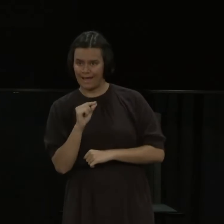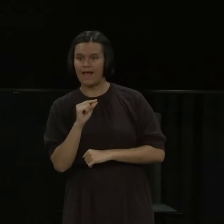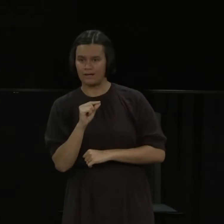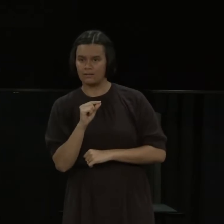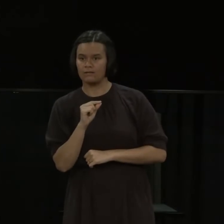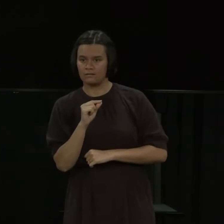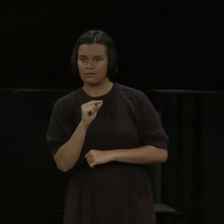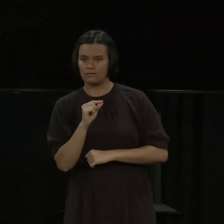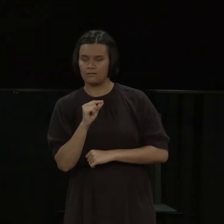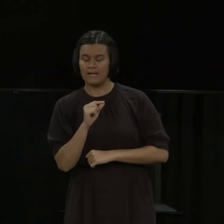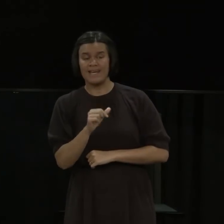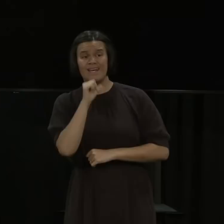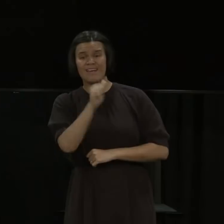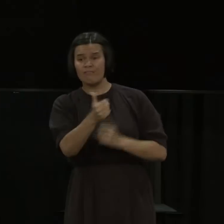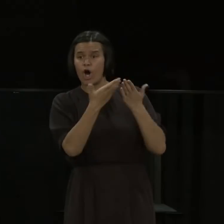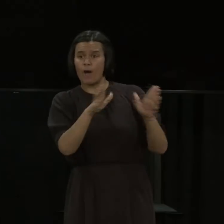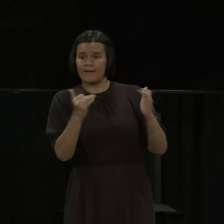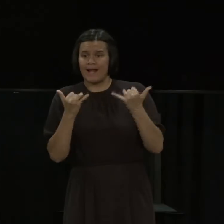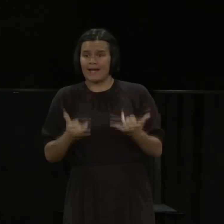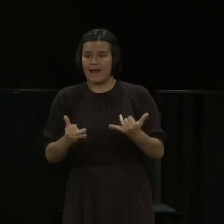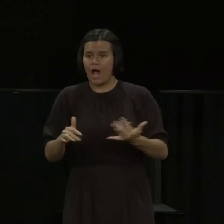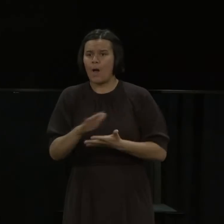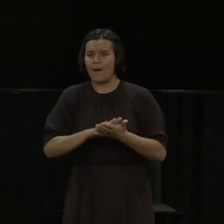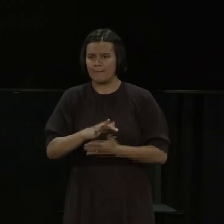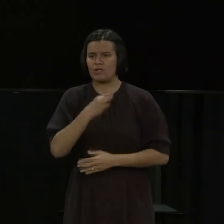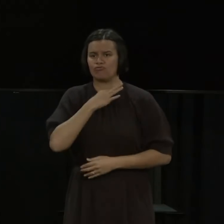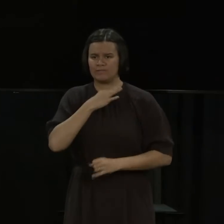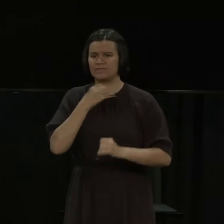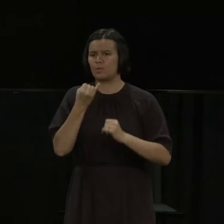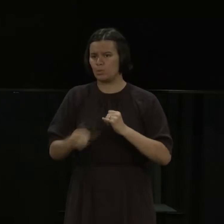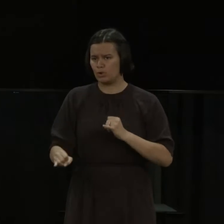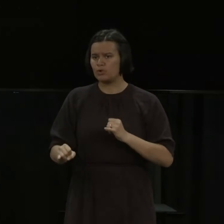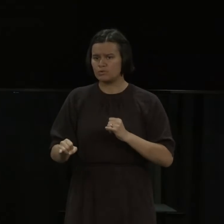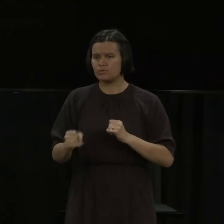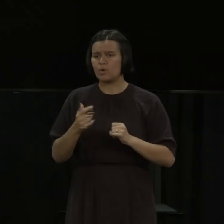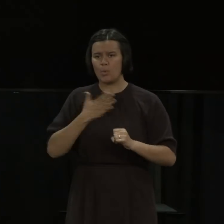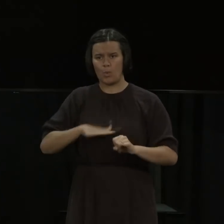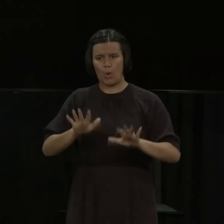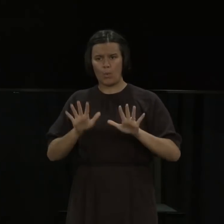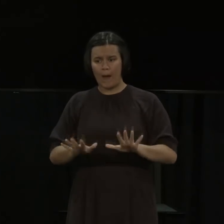Then we are increasing the volume of travel from Australia and the rest of the world. This is about stepping through